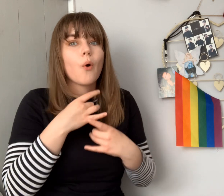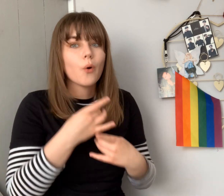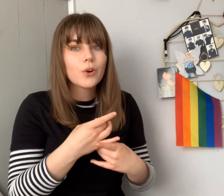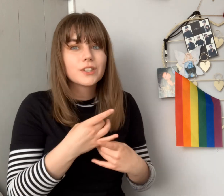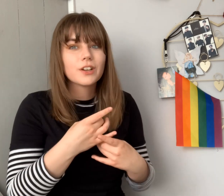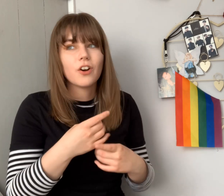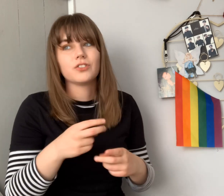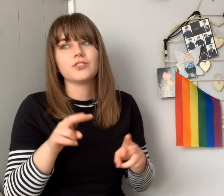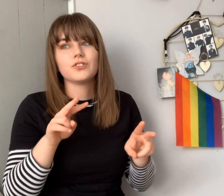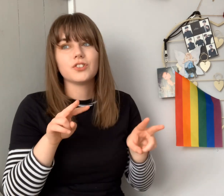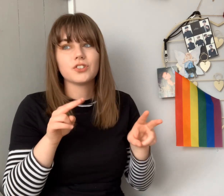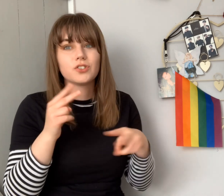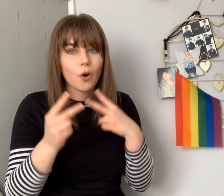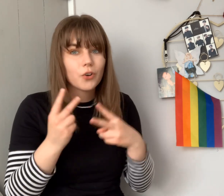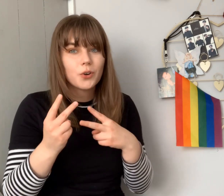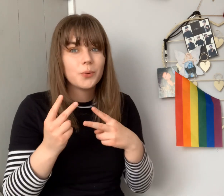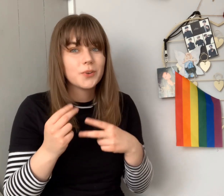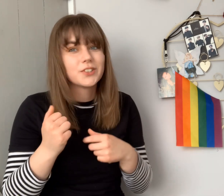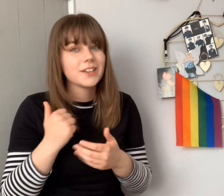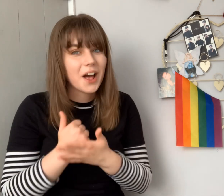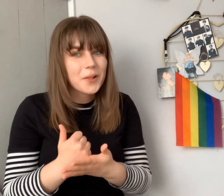I was hooked on the song which didn't help